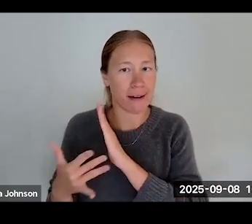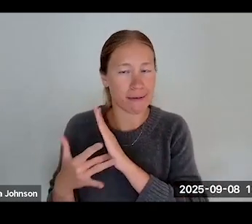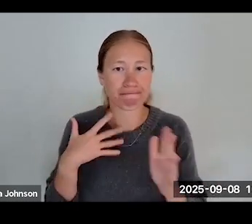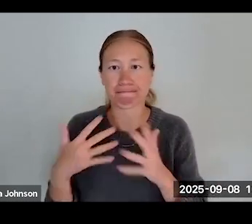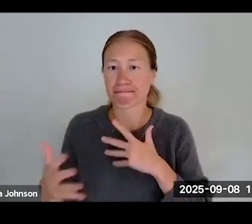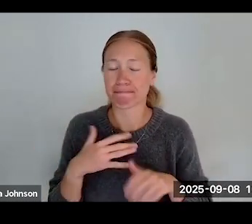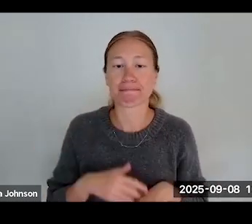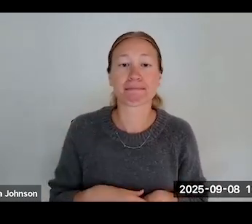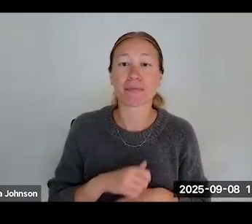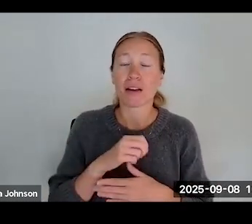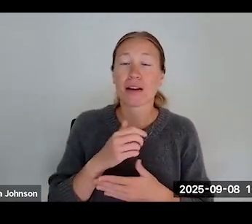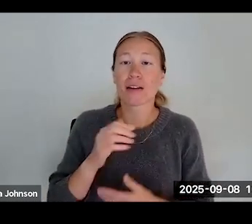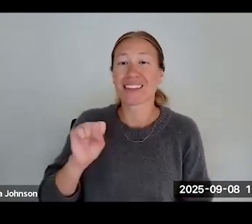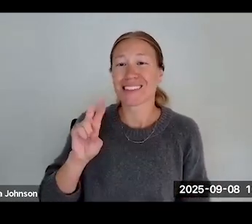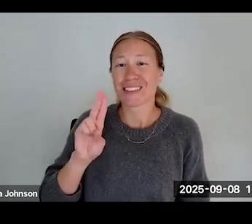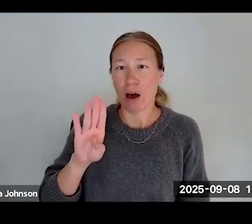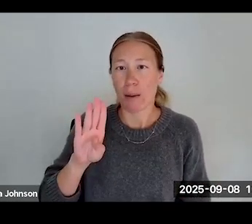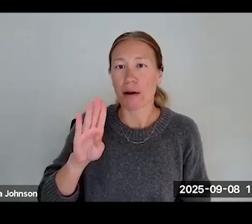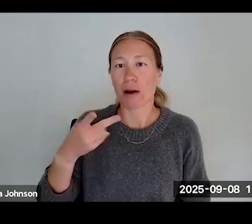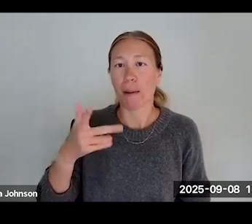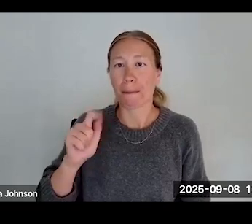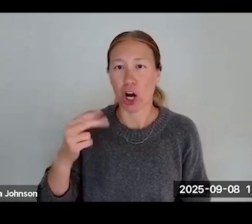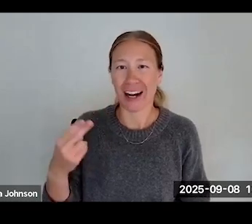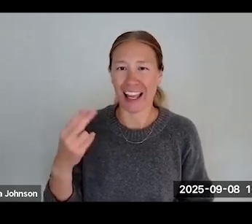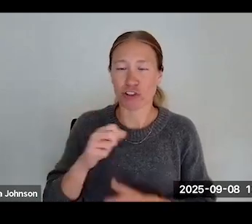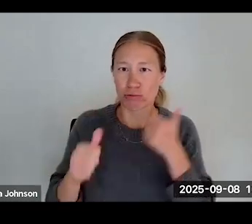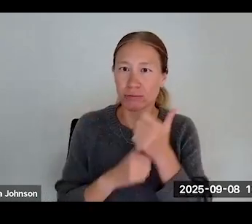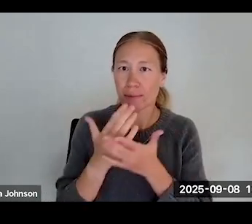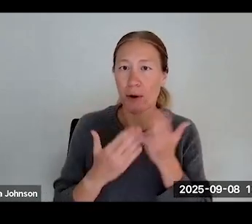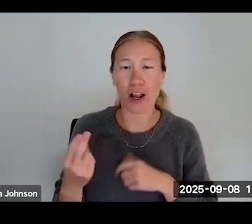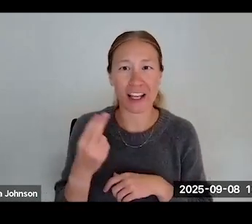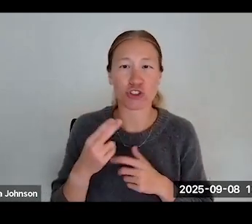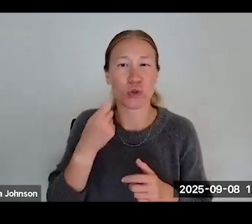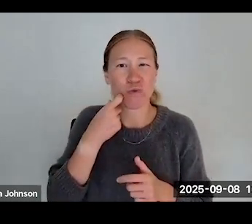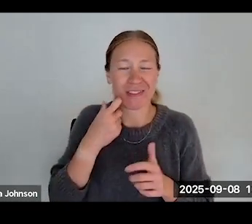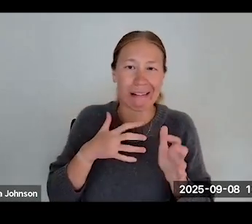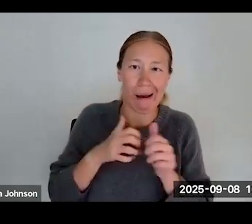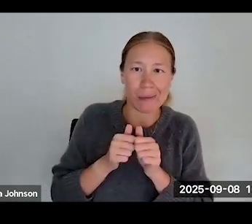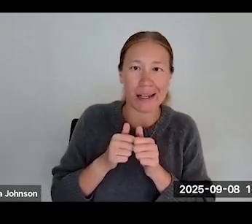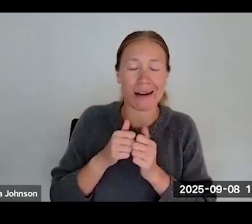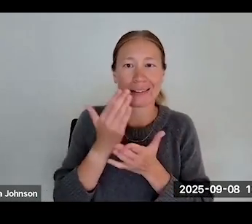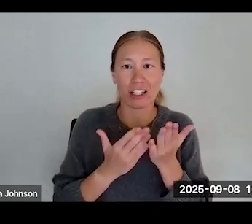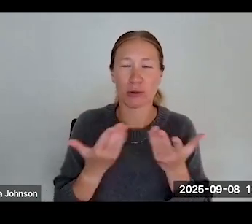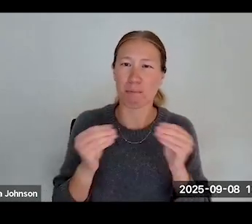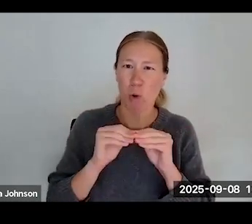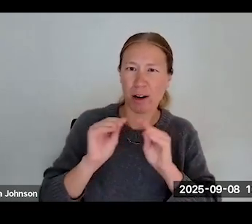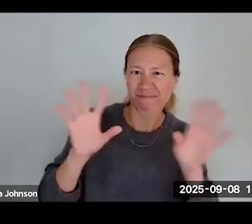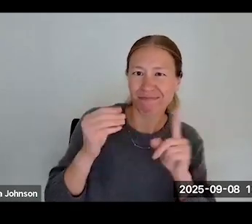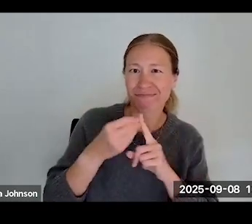Subpart H of Title II is the newly updated section. It includes greater detail and clarification about public entity's role